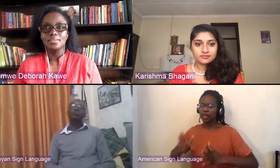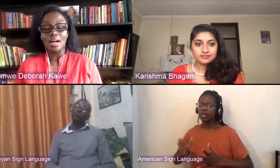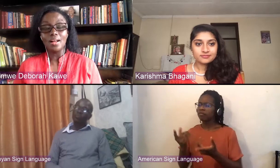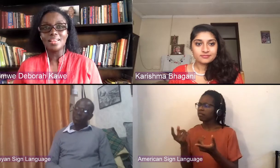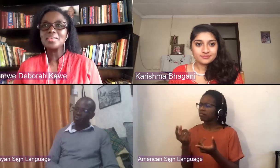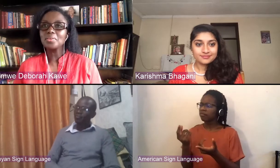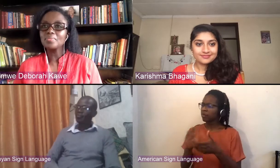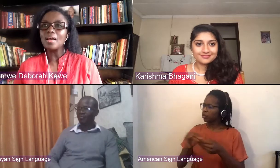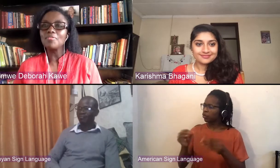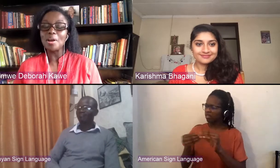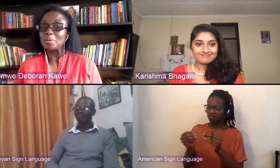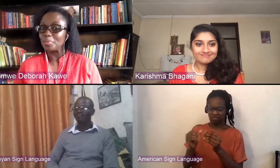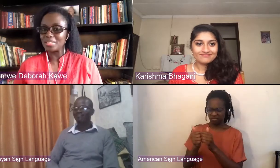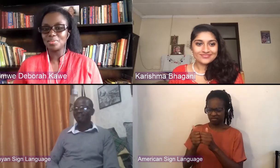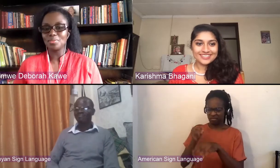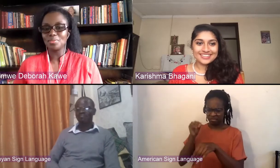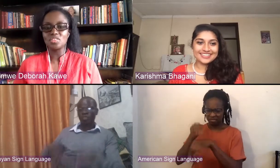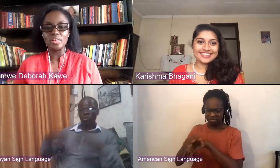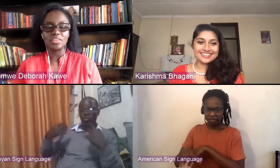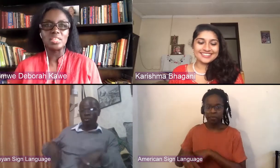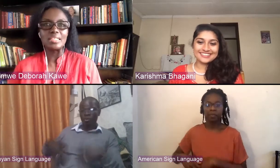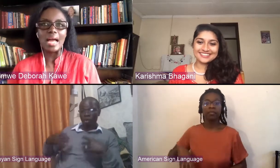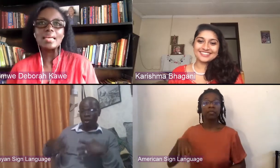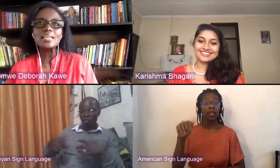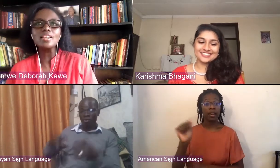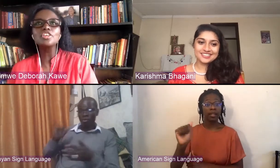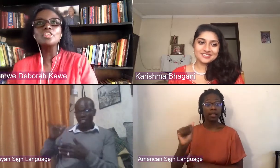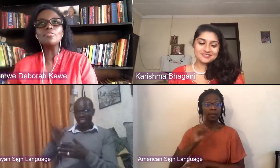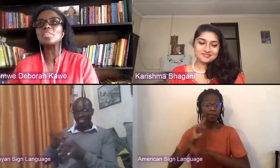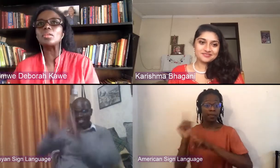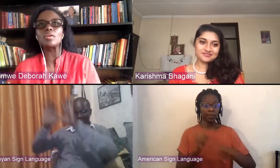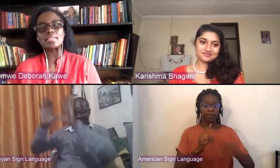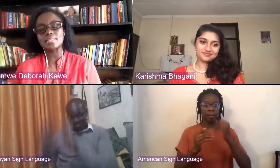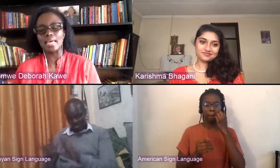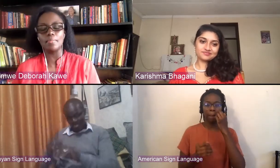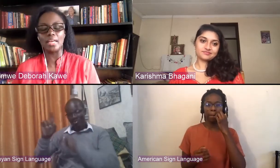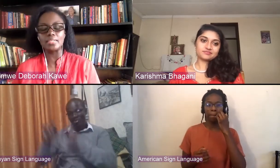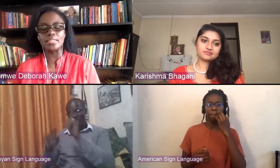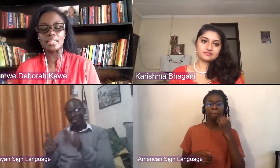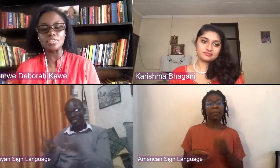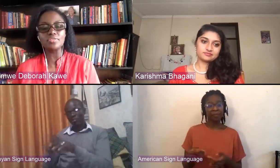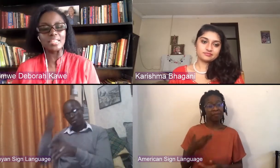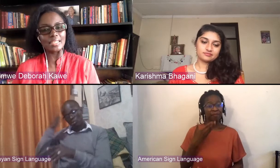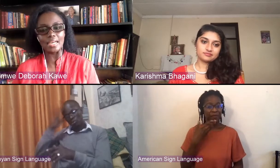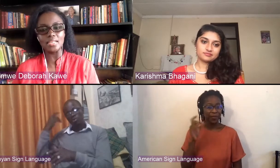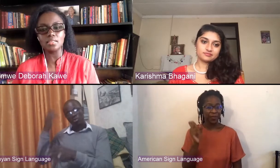Wow, that's a very important question actually. You know, for the longest time, I didn't realize